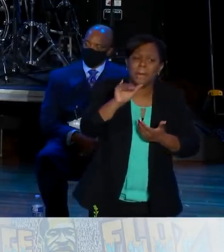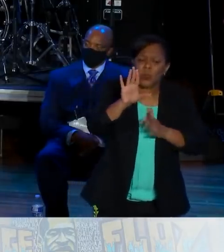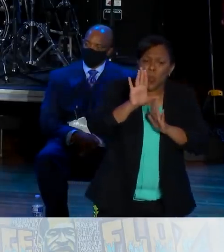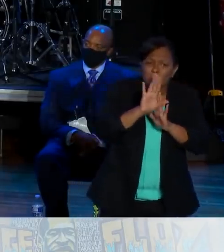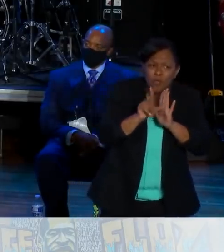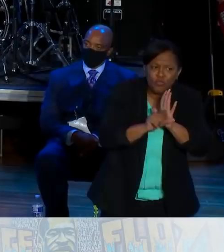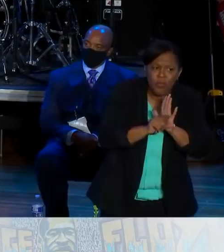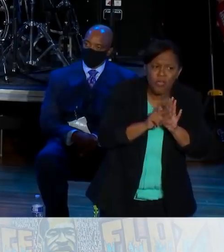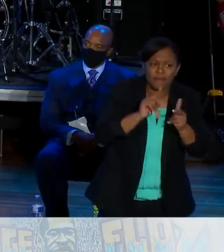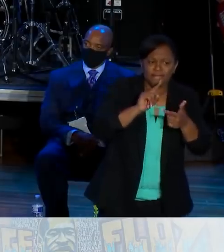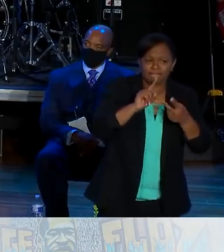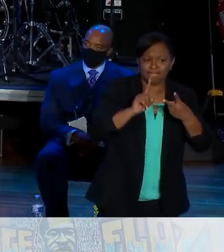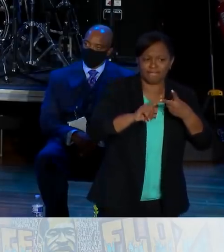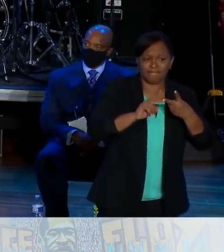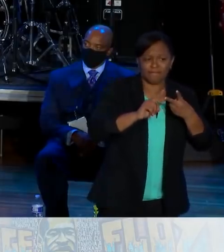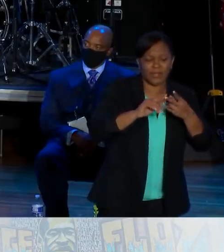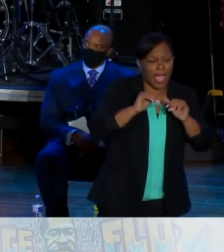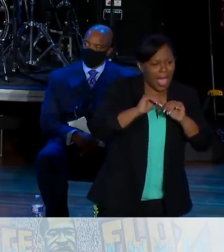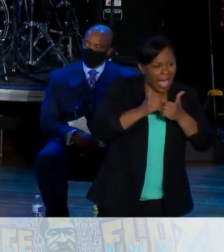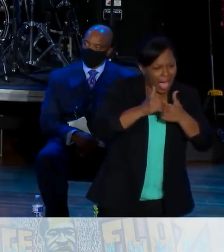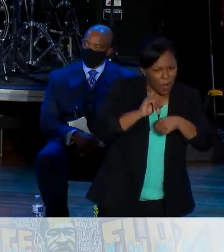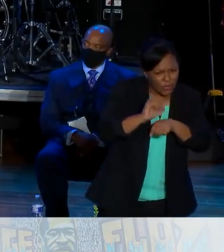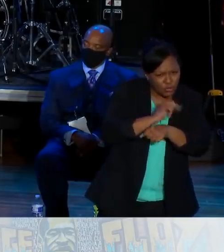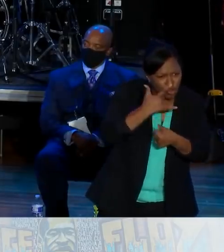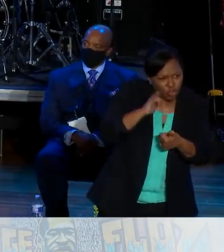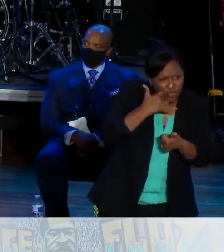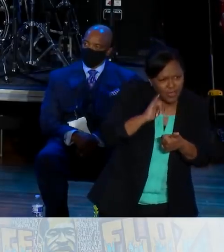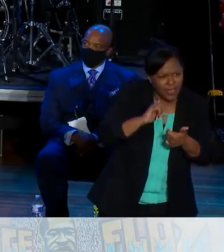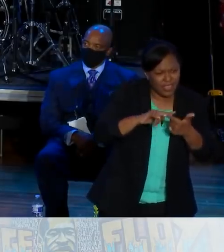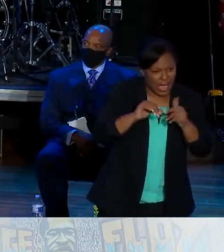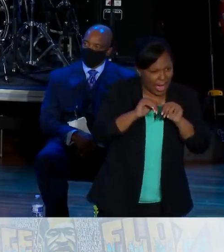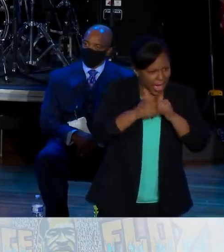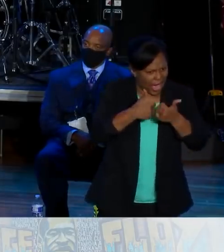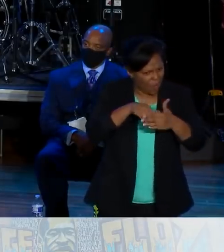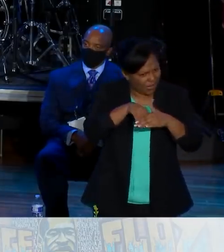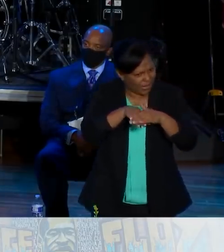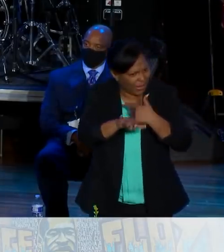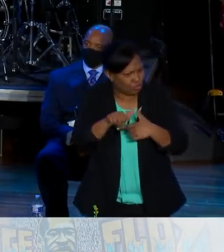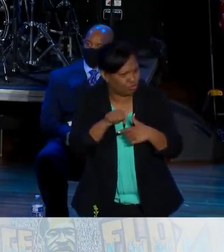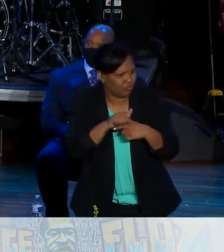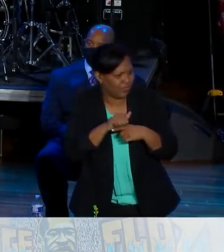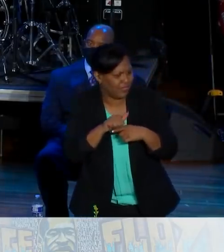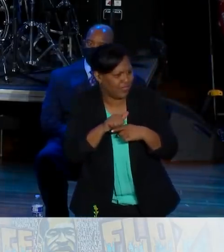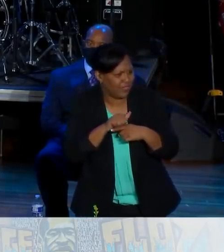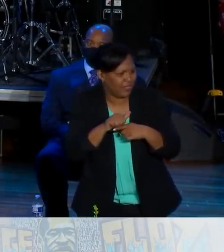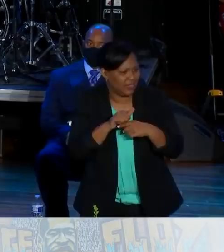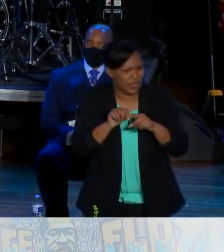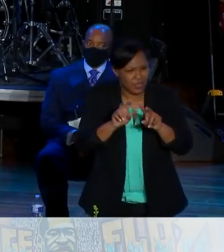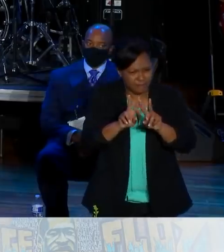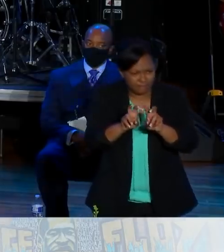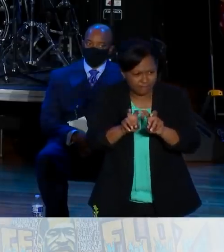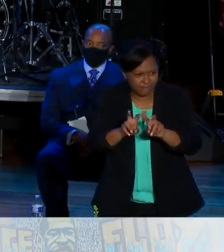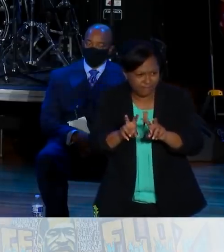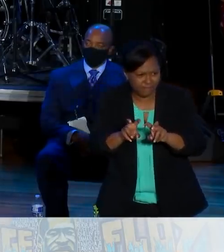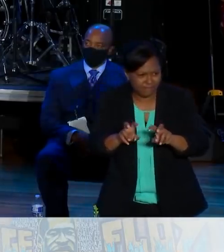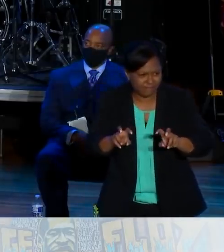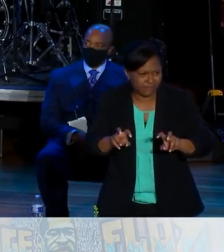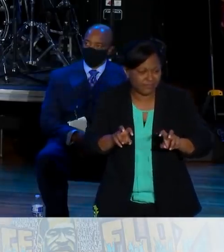NOT BEING HIDDEN. I TALKED TO GOVERNOR AND DRAW CUOMO TODAY IN NEW YORK, HE